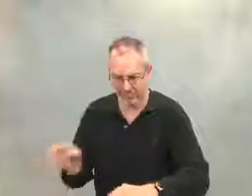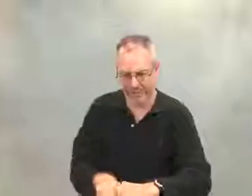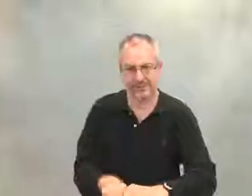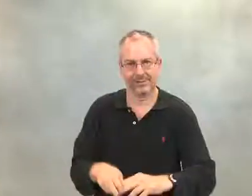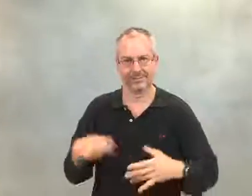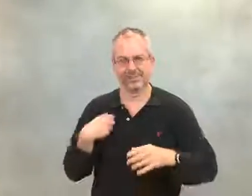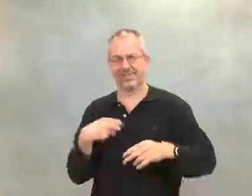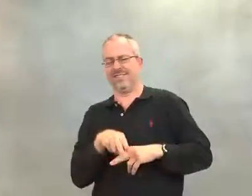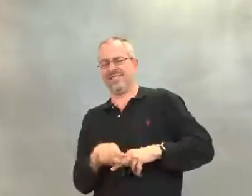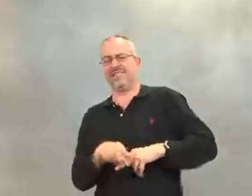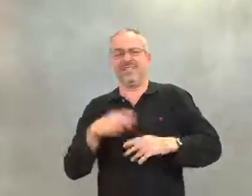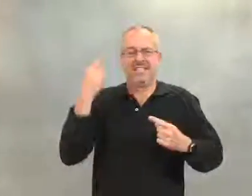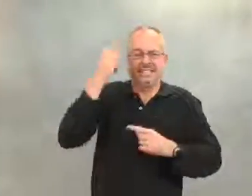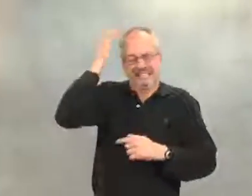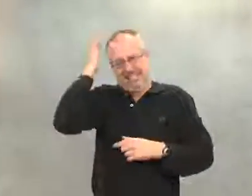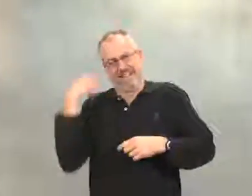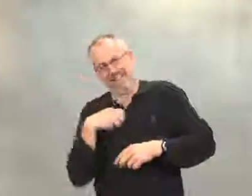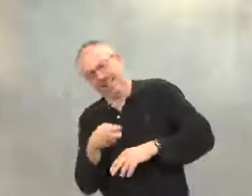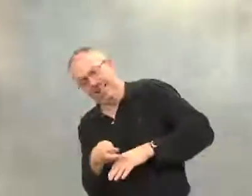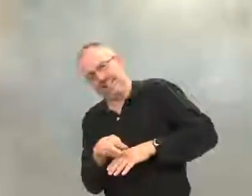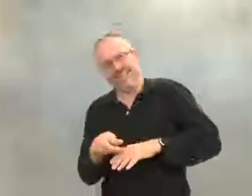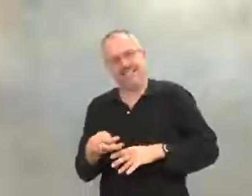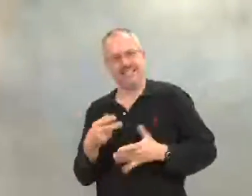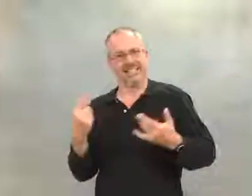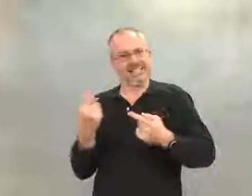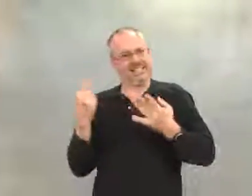and sat me in it. I leaned over, my head hurting horribly.